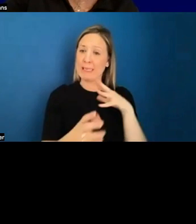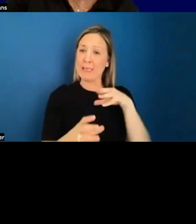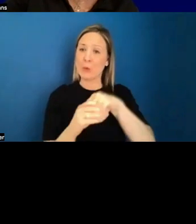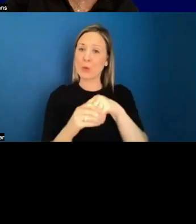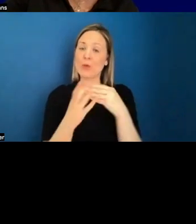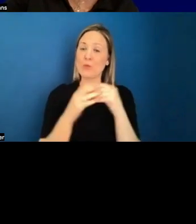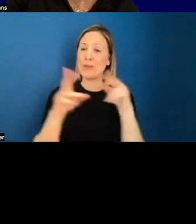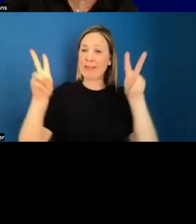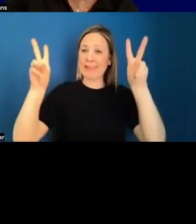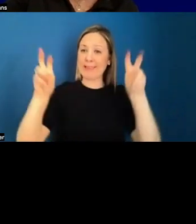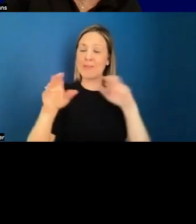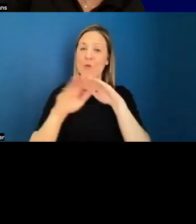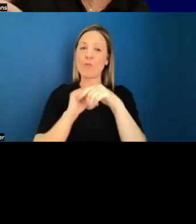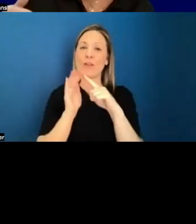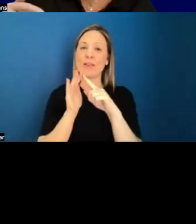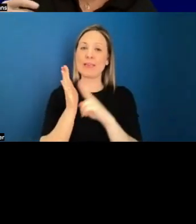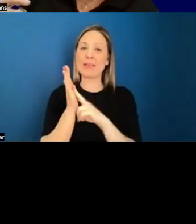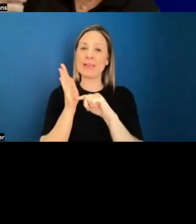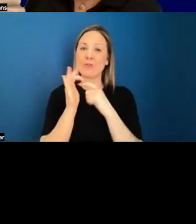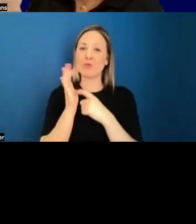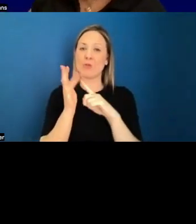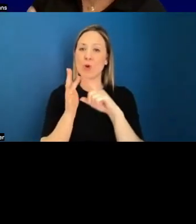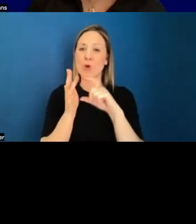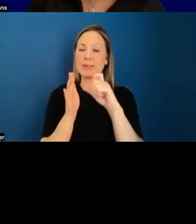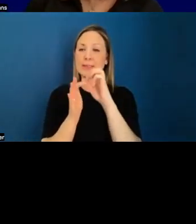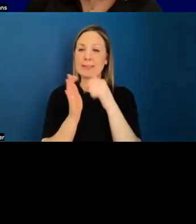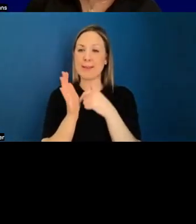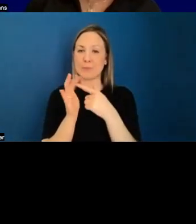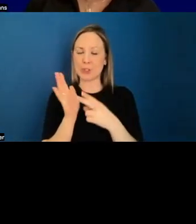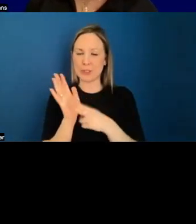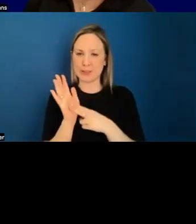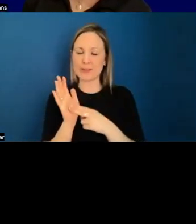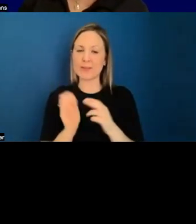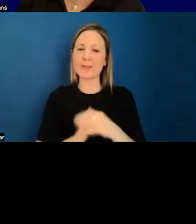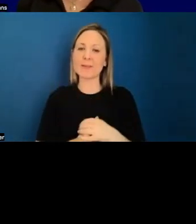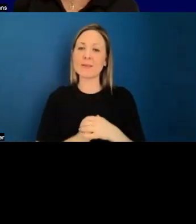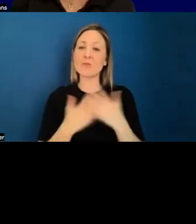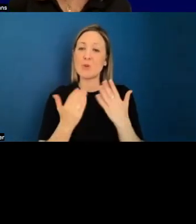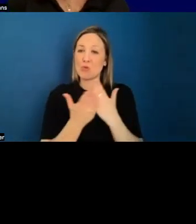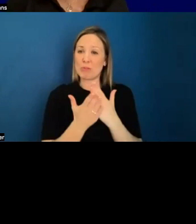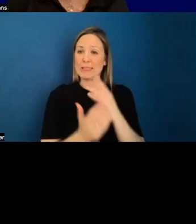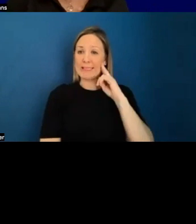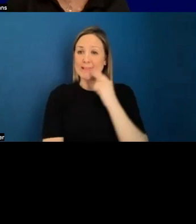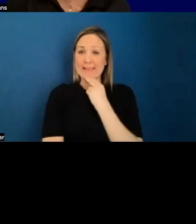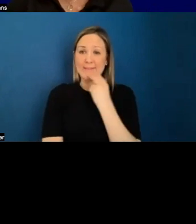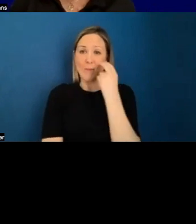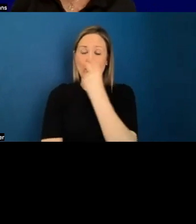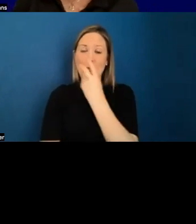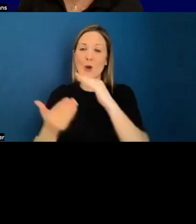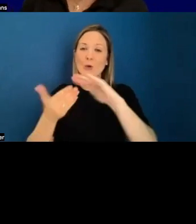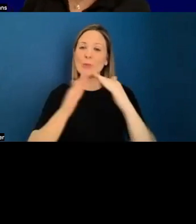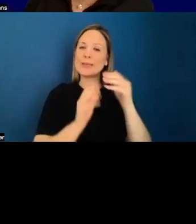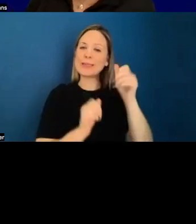interoception. So it is something that the deafblind community have been aware of,